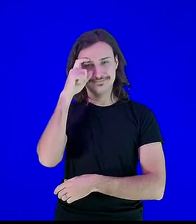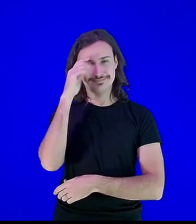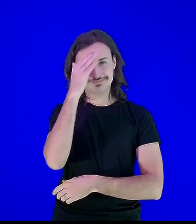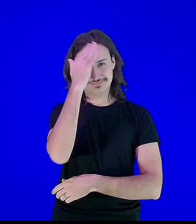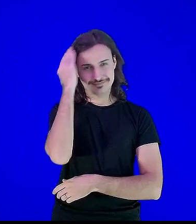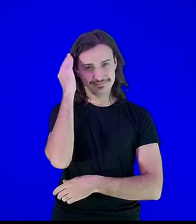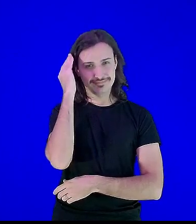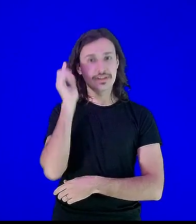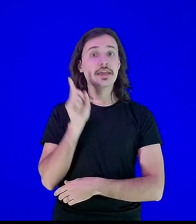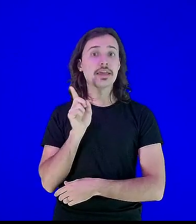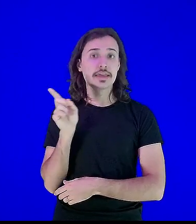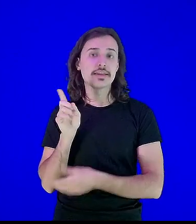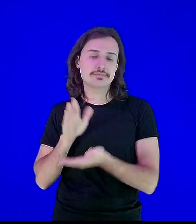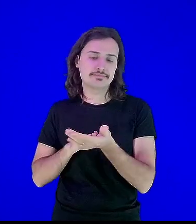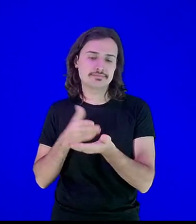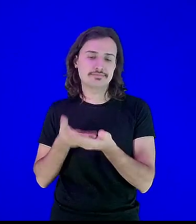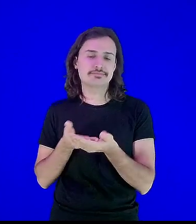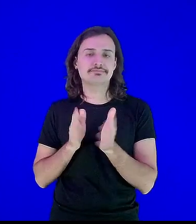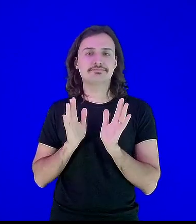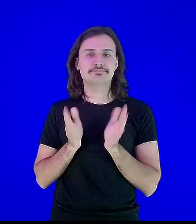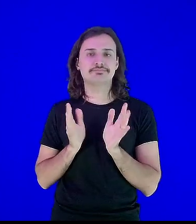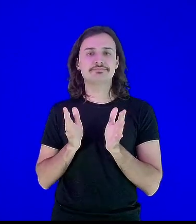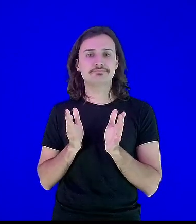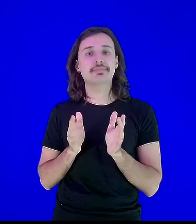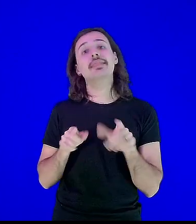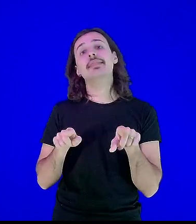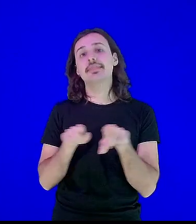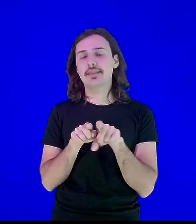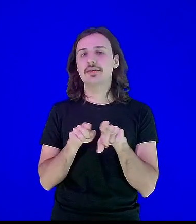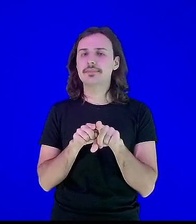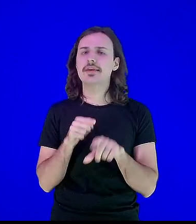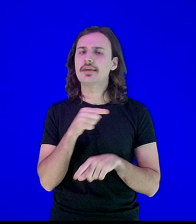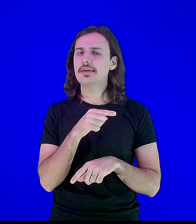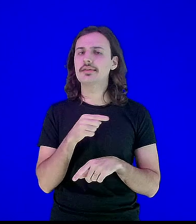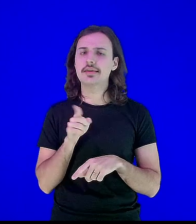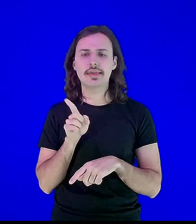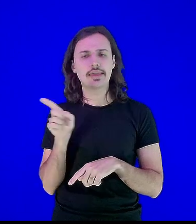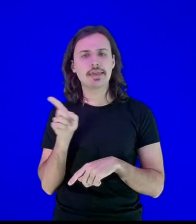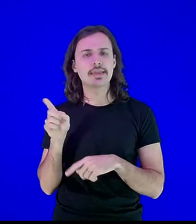he has been also helping me with the designs and giving me a lot of feedbacks